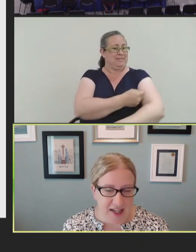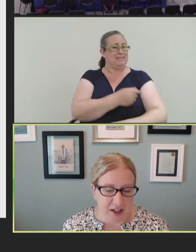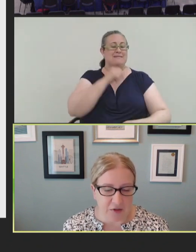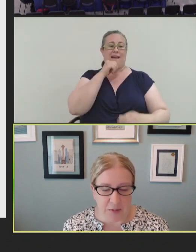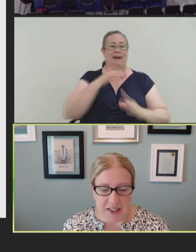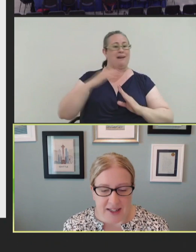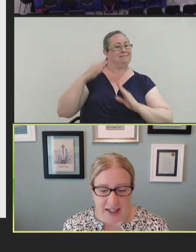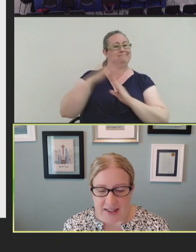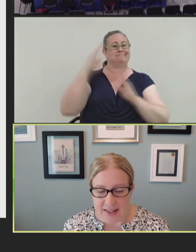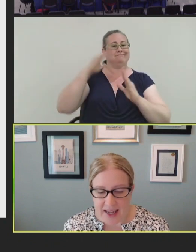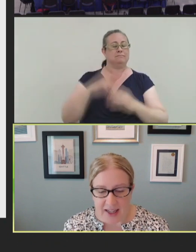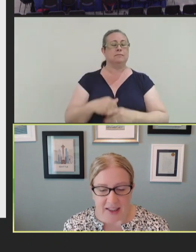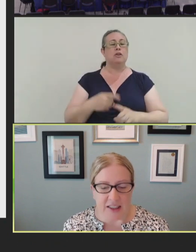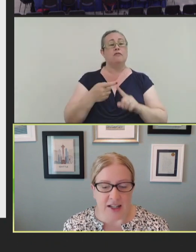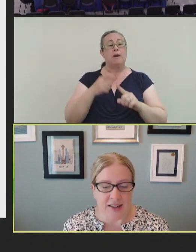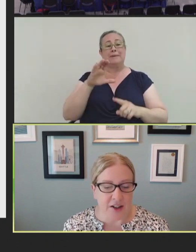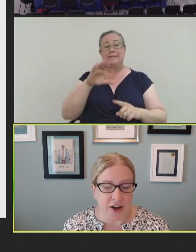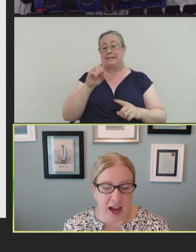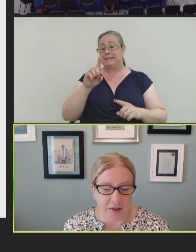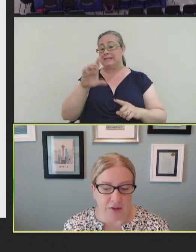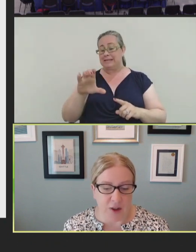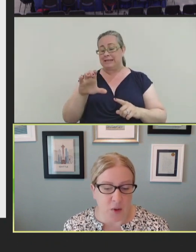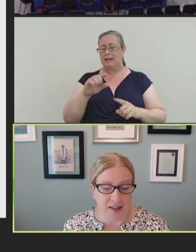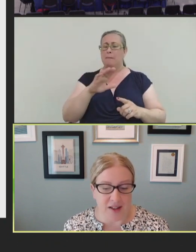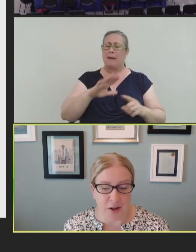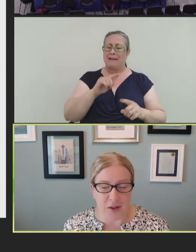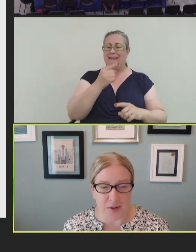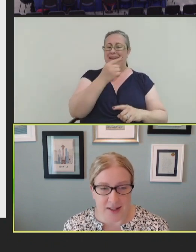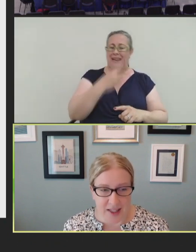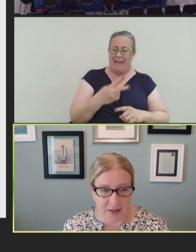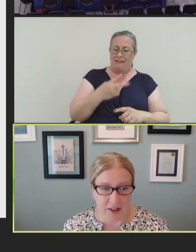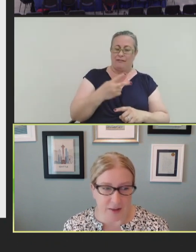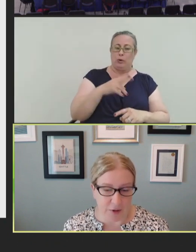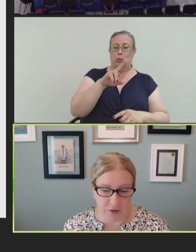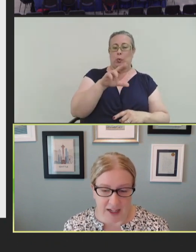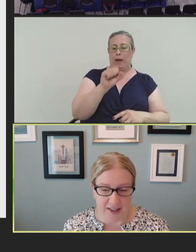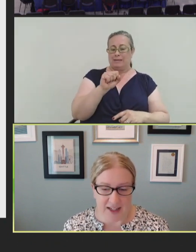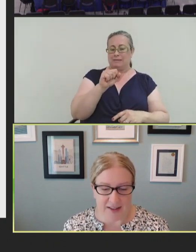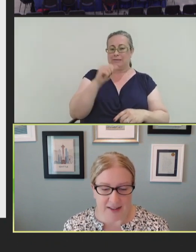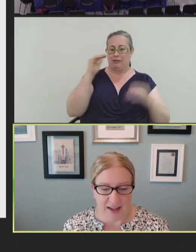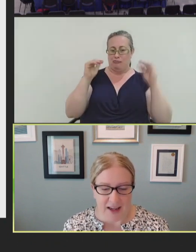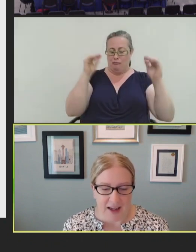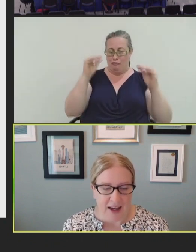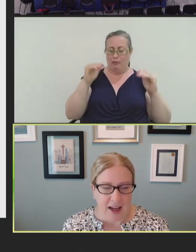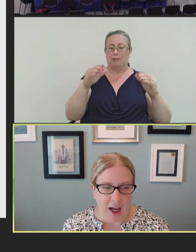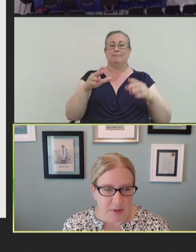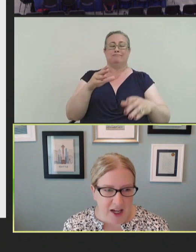data from the CDC, just under half of U.S. adults received the flu vaccines. Uptake